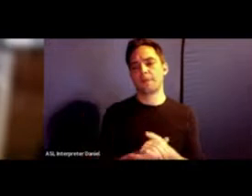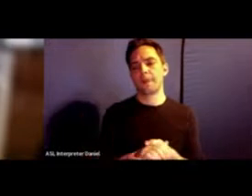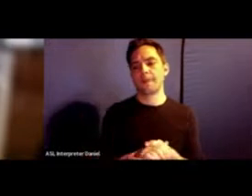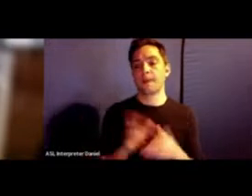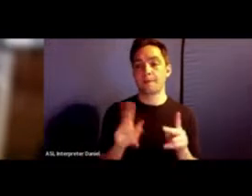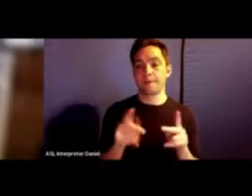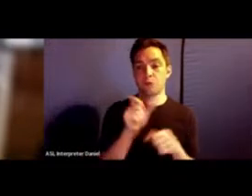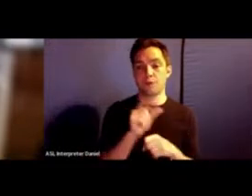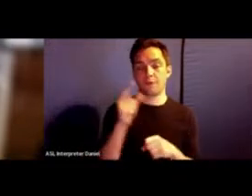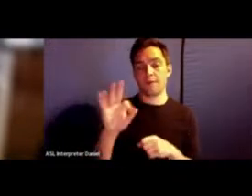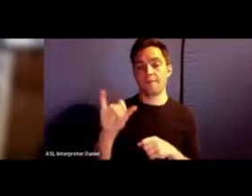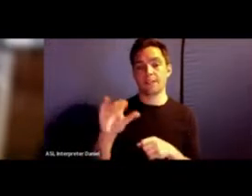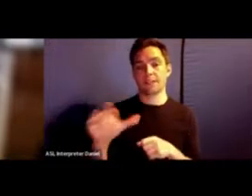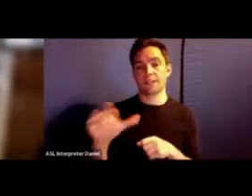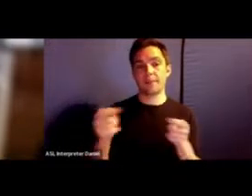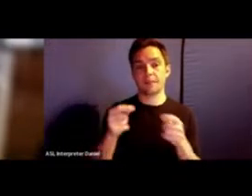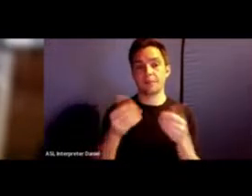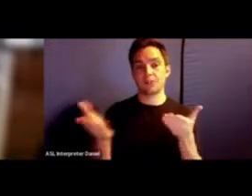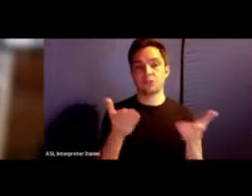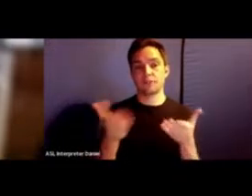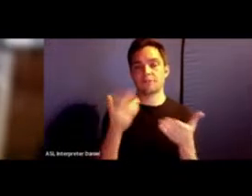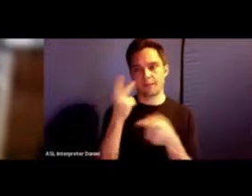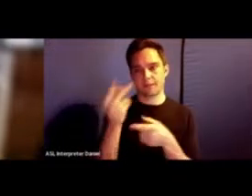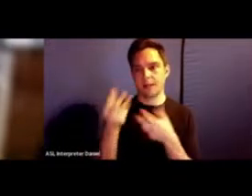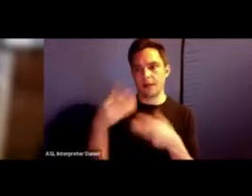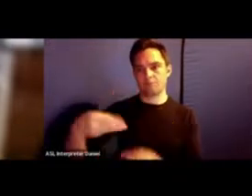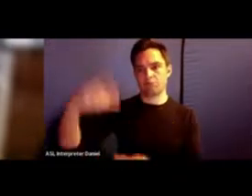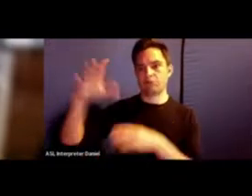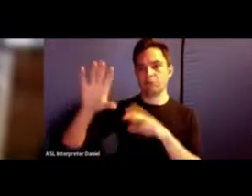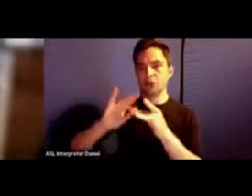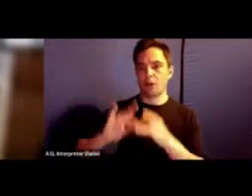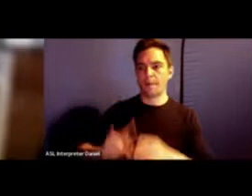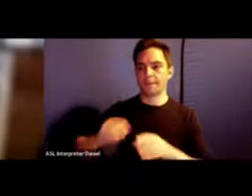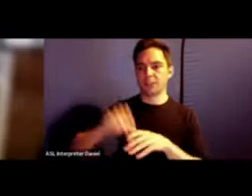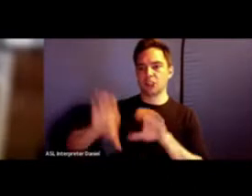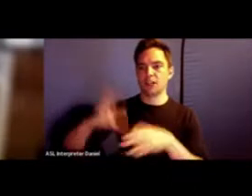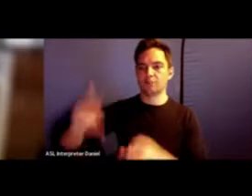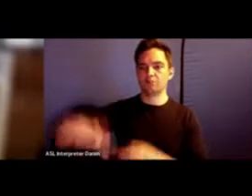work for fiscal management services. And I see a number of comments coming in to chat for quite a number of people who